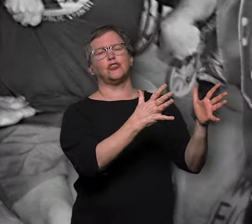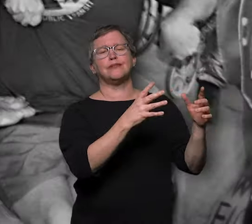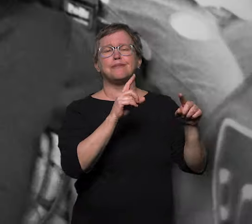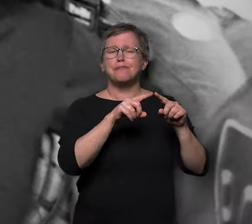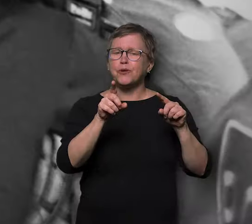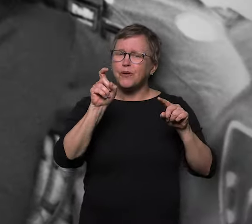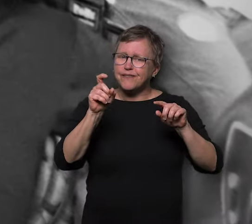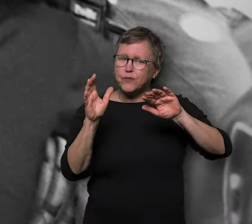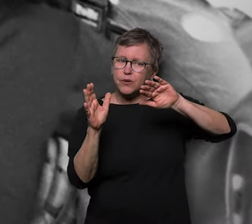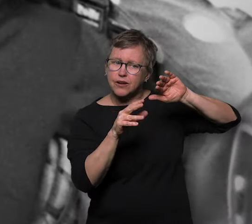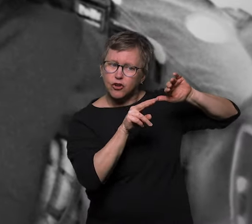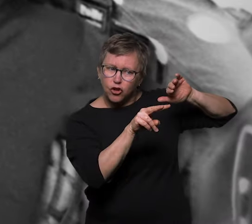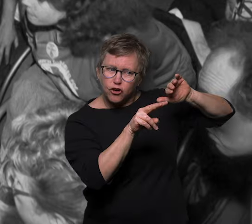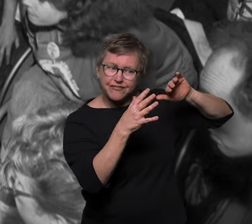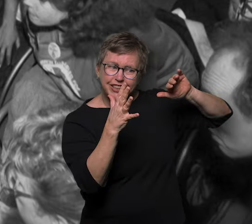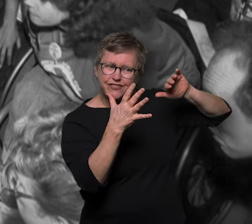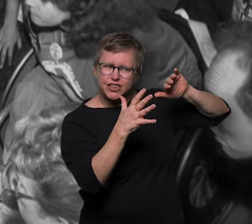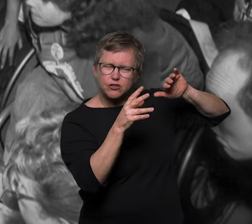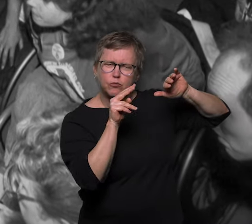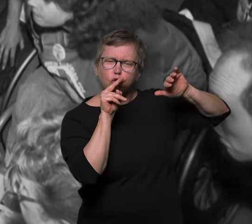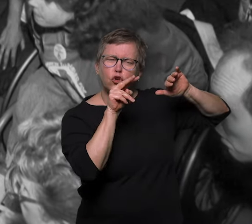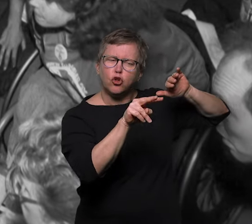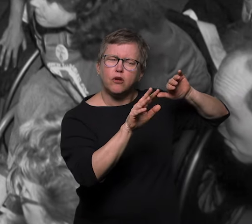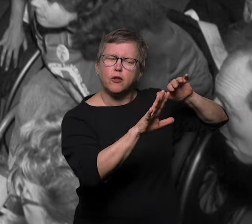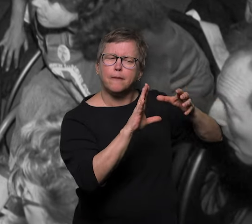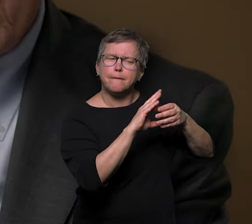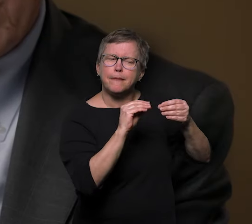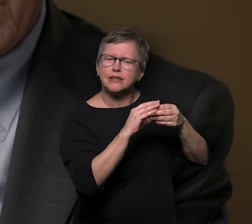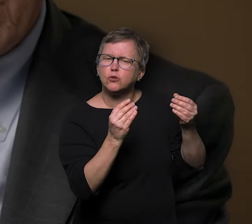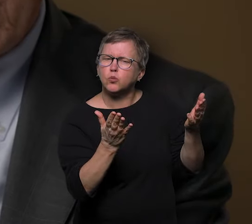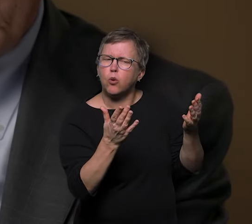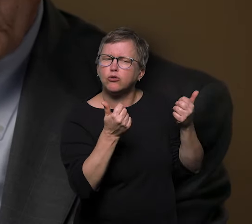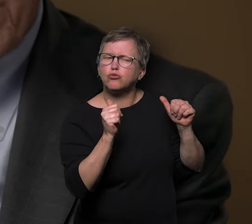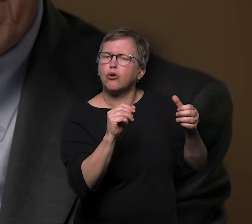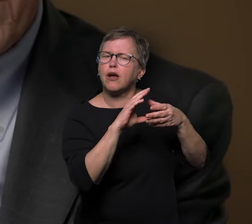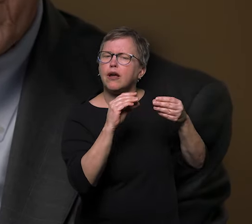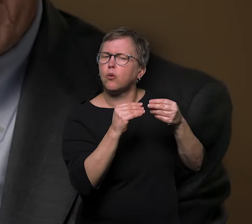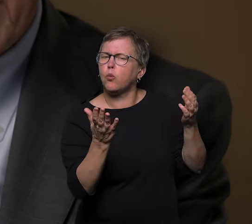But after you get by the "this is going too far," then you get to, "What are they saying?"